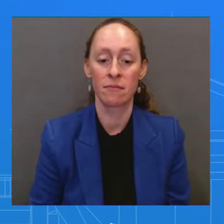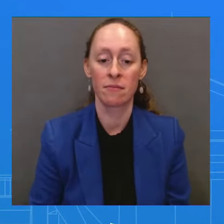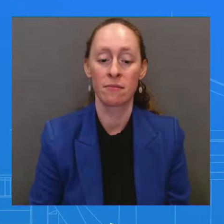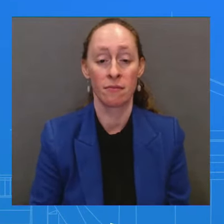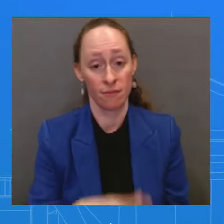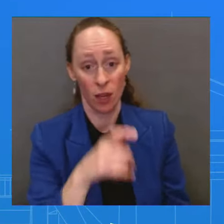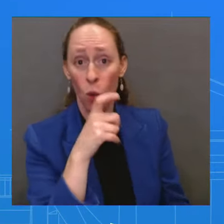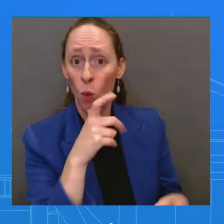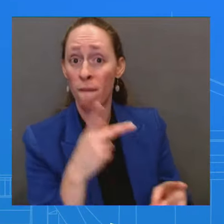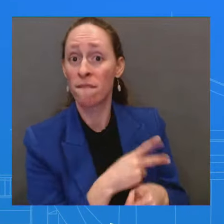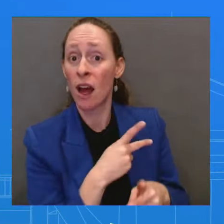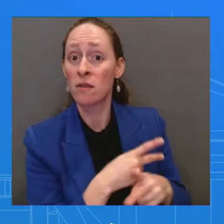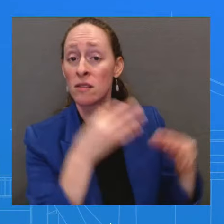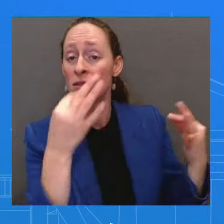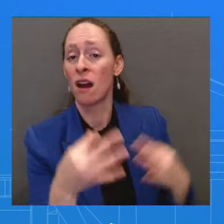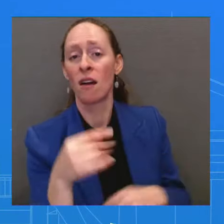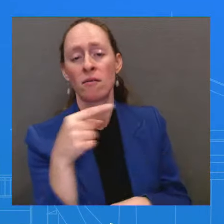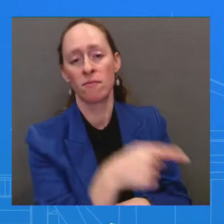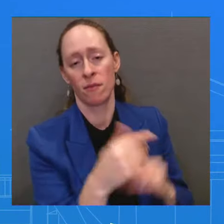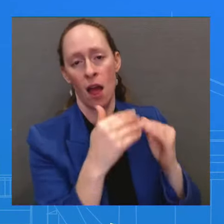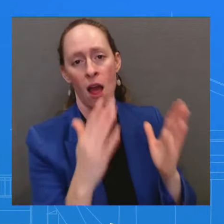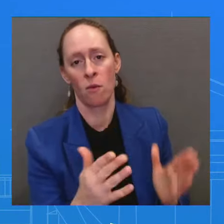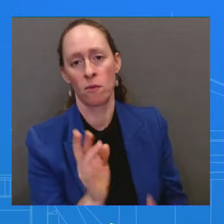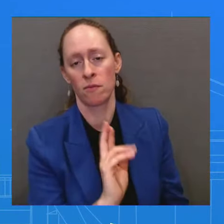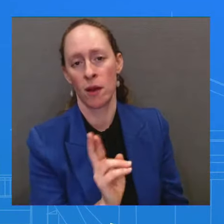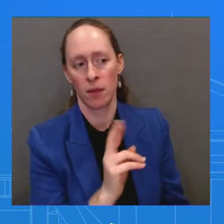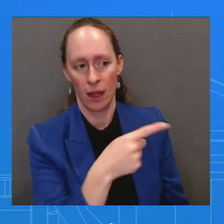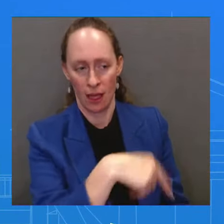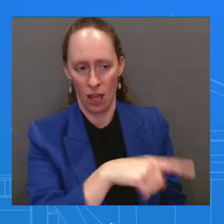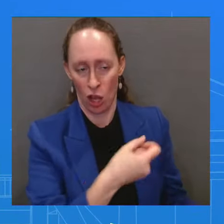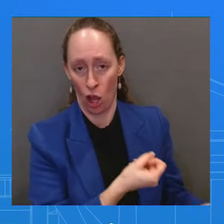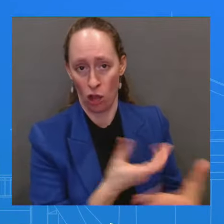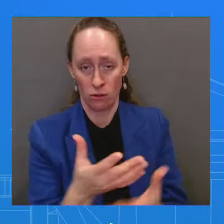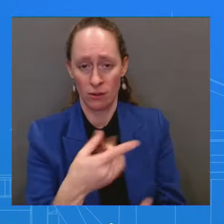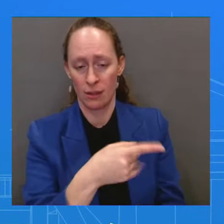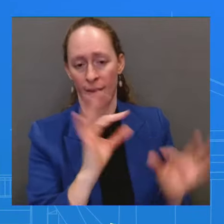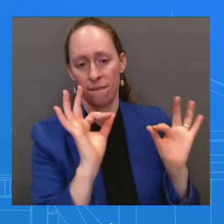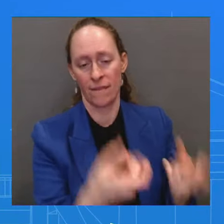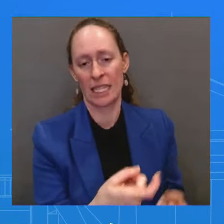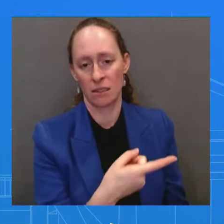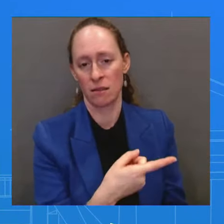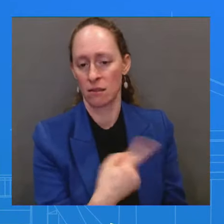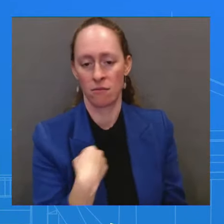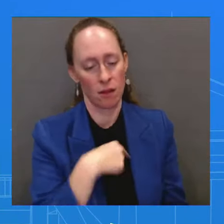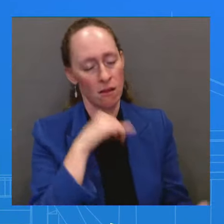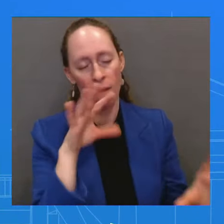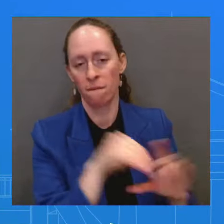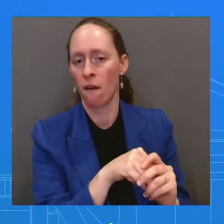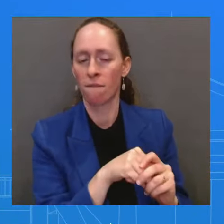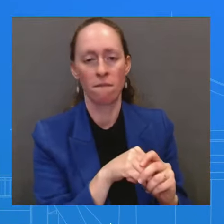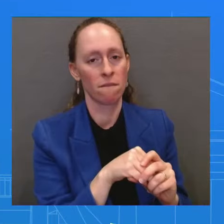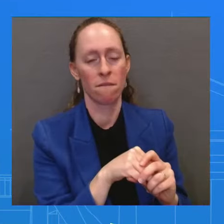We're not going to get involved in the speakership. We don't care who they -- who is in the race or who is out the race.